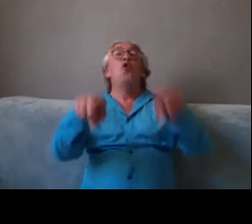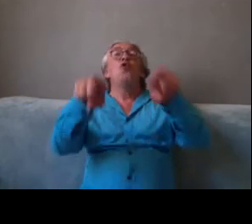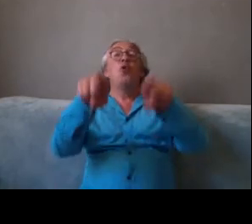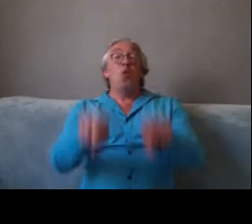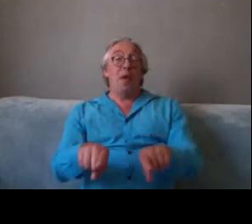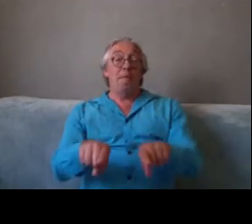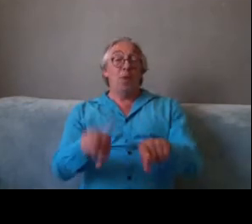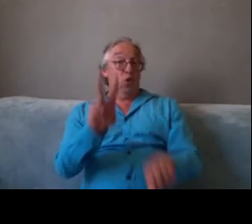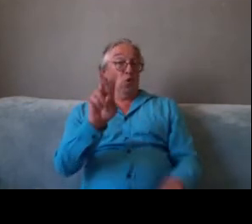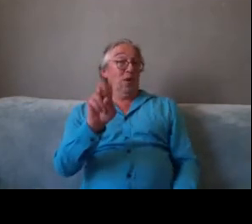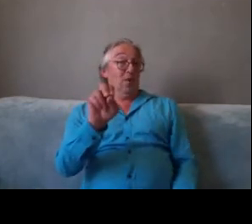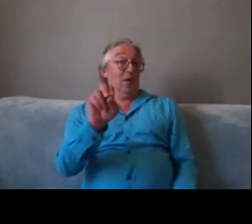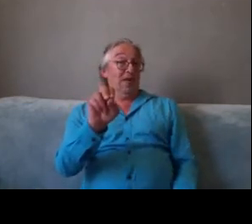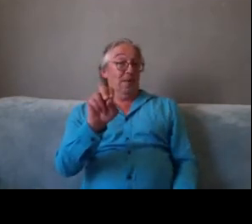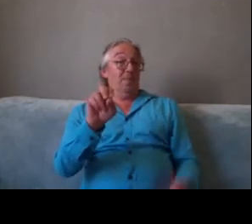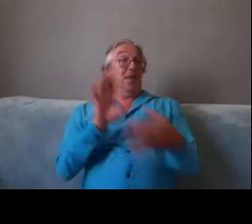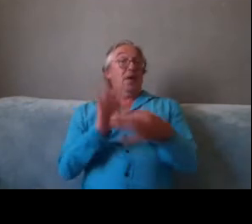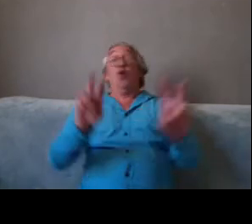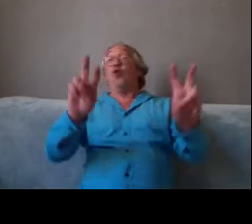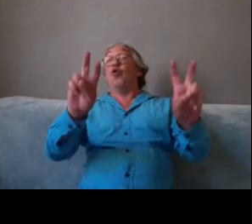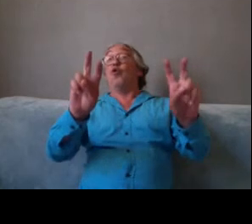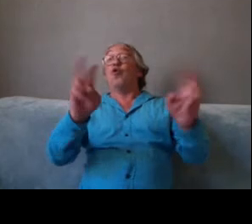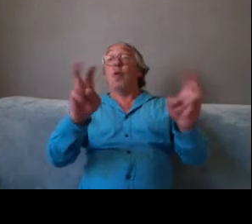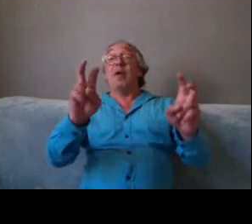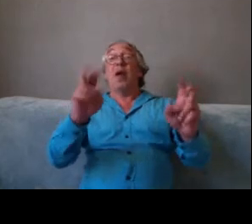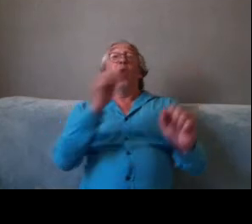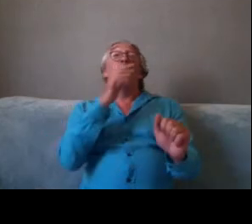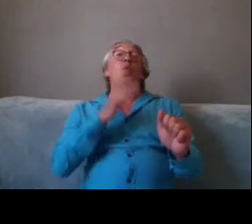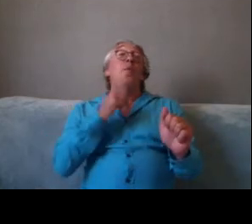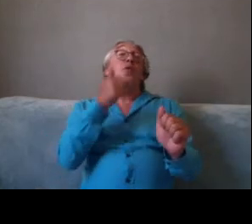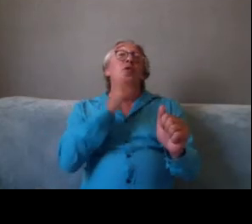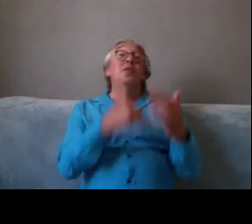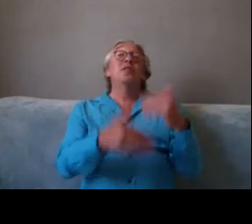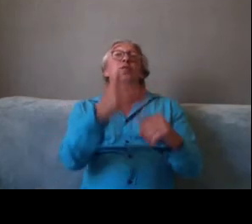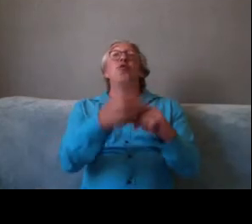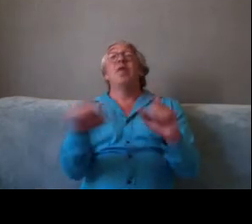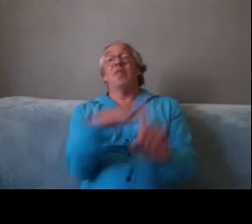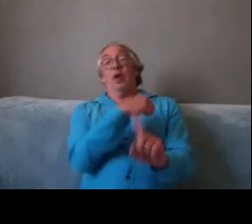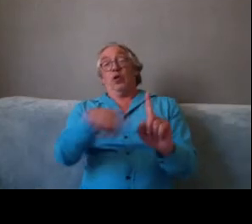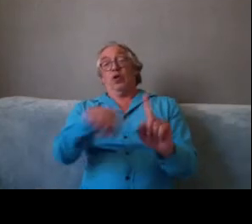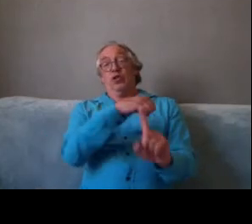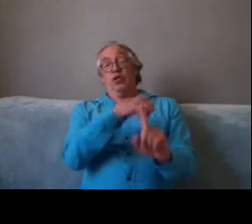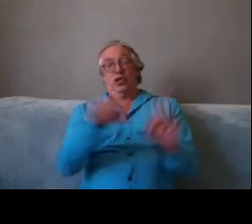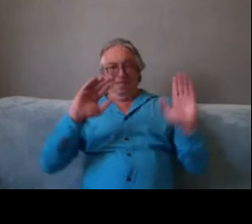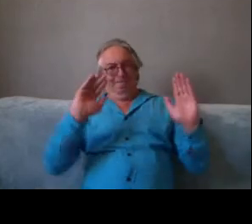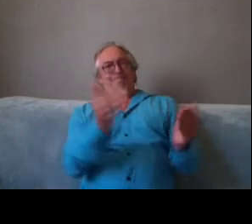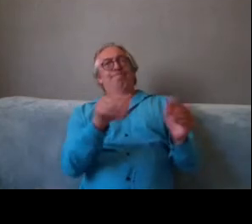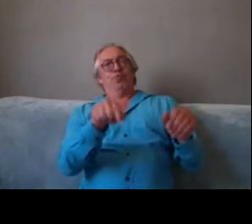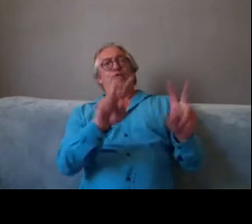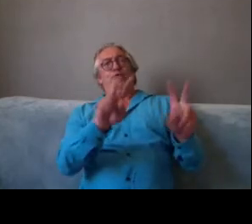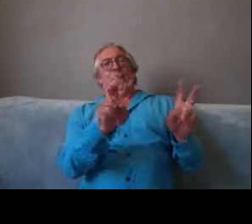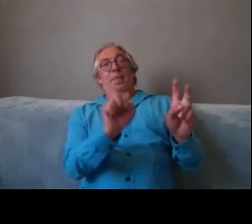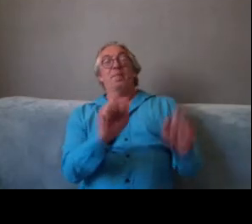But we might use it as an opportunity. Now we can discuss about inclusion and exclusion and people can see how is